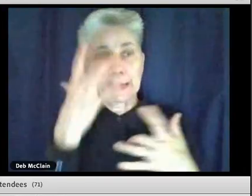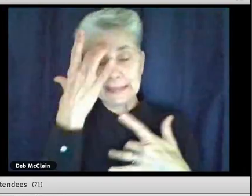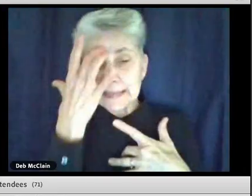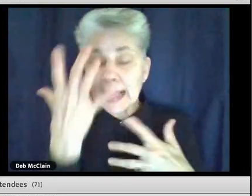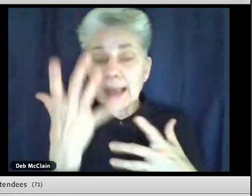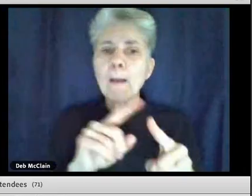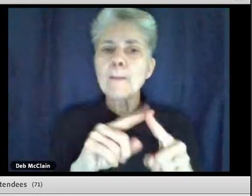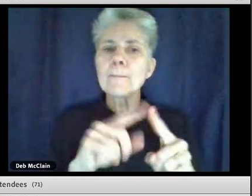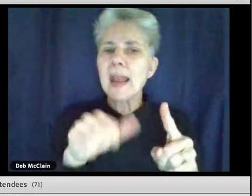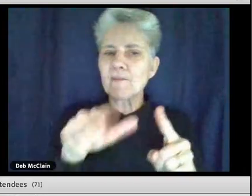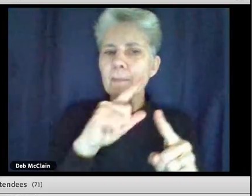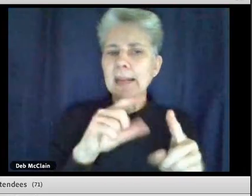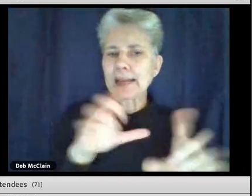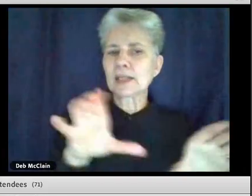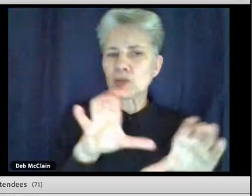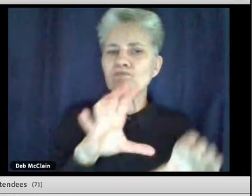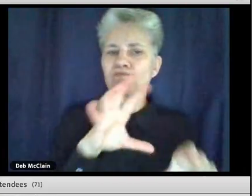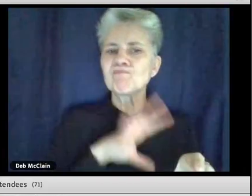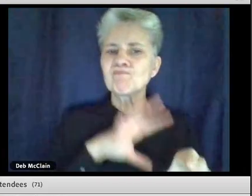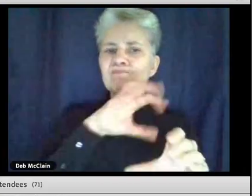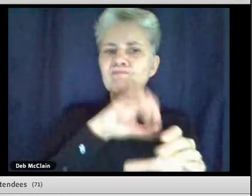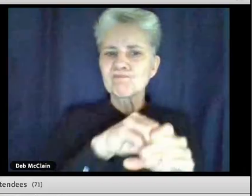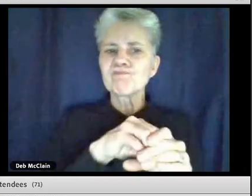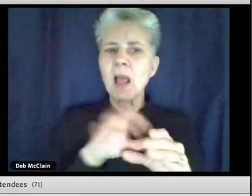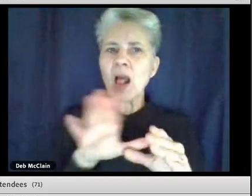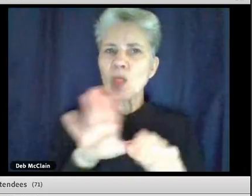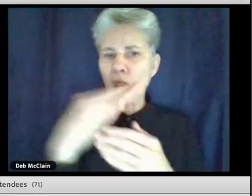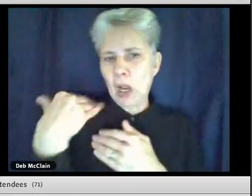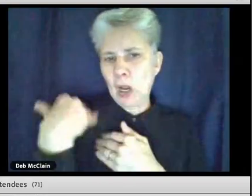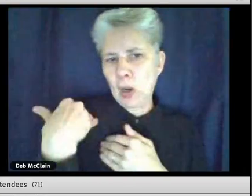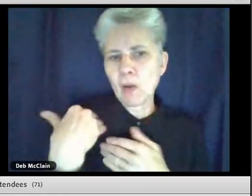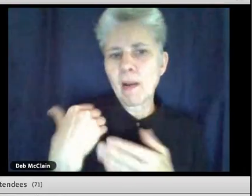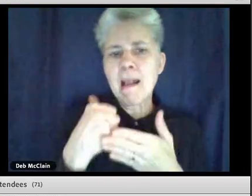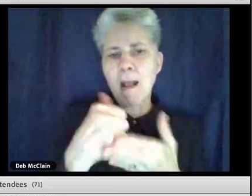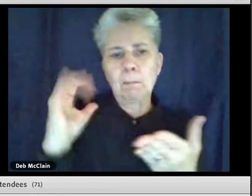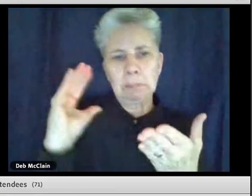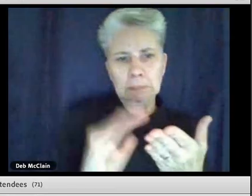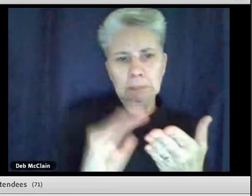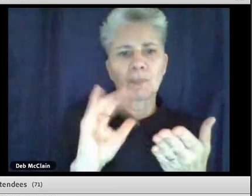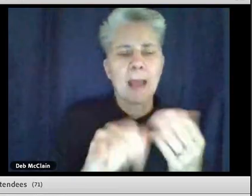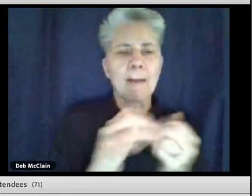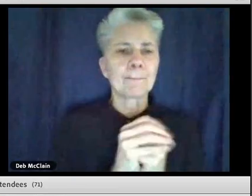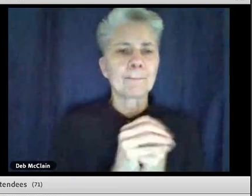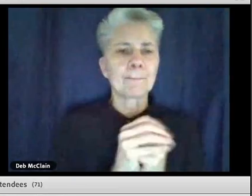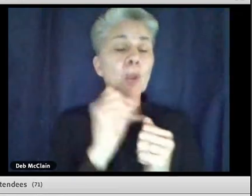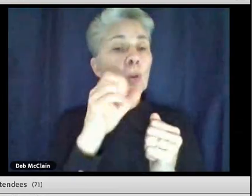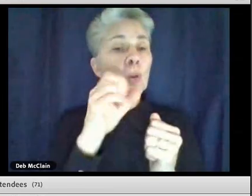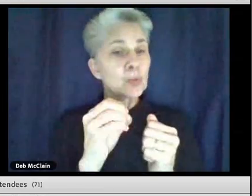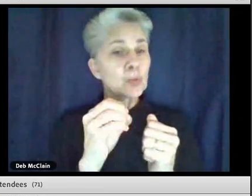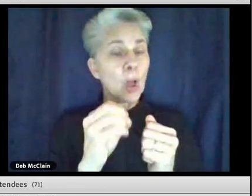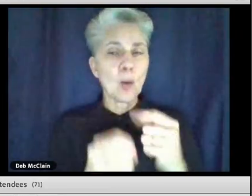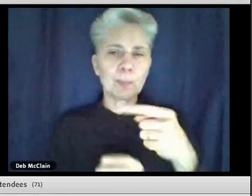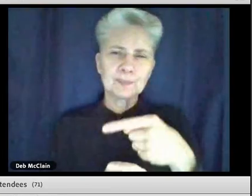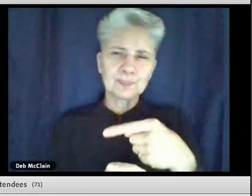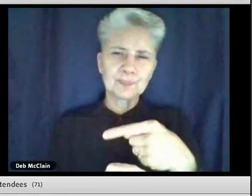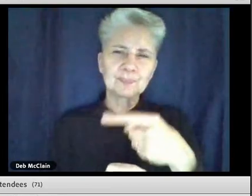but everybody can do their part to make that happen. Okay, so these are the numbers. I'm sorry.